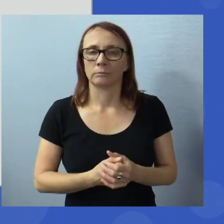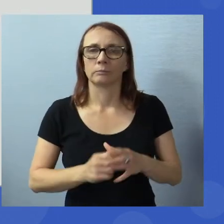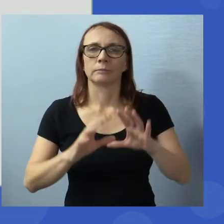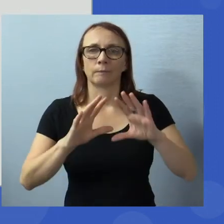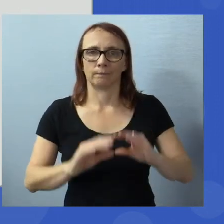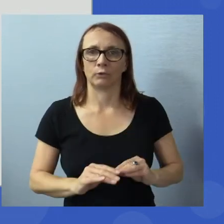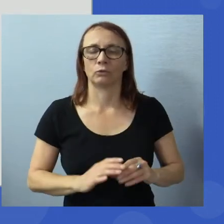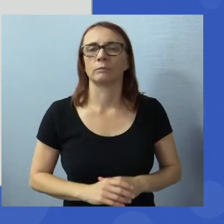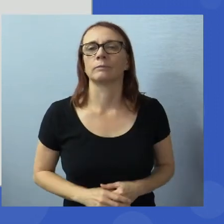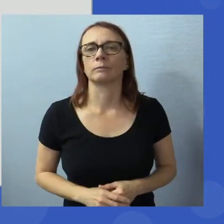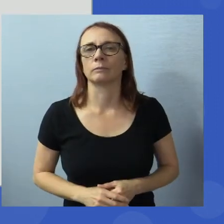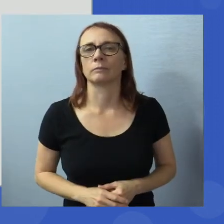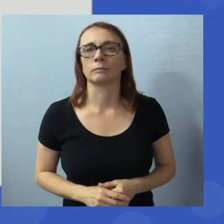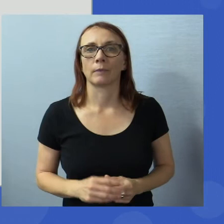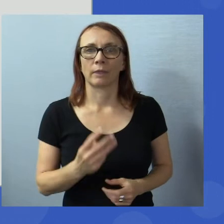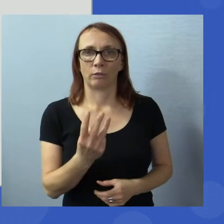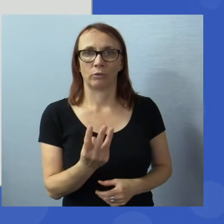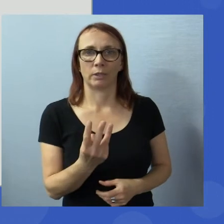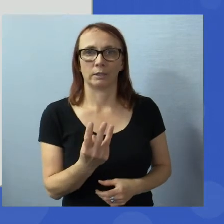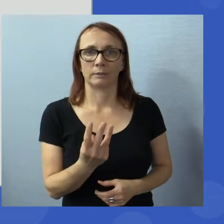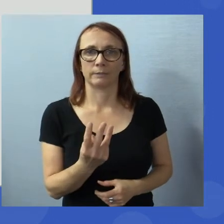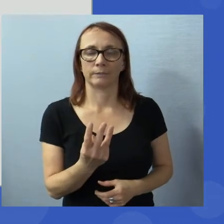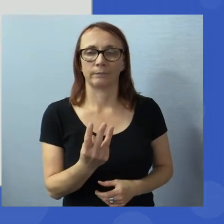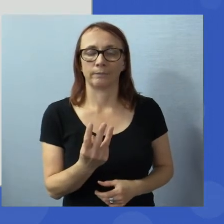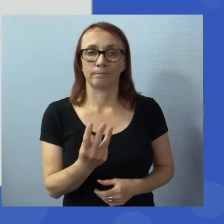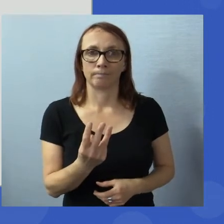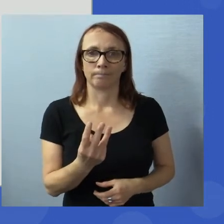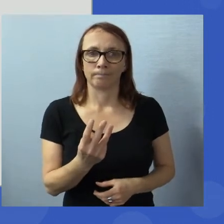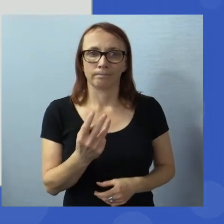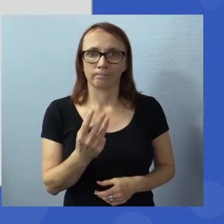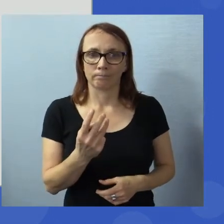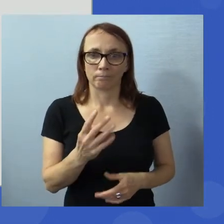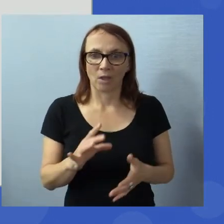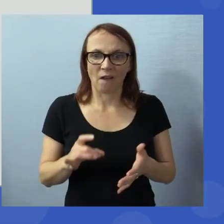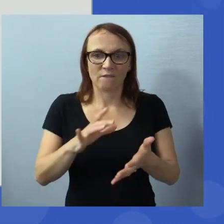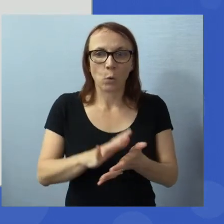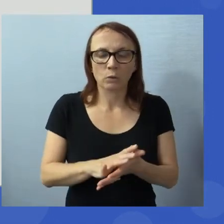off number three affordable and improved state-owned public transport that is